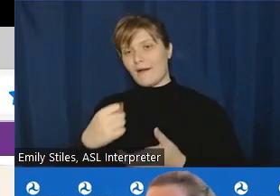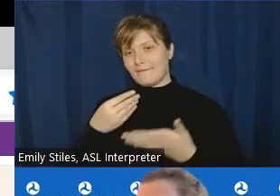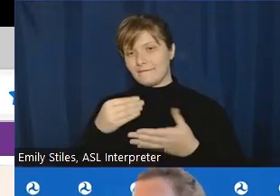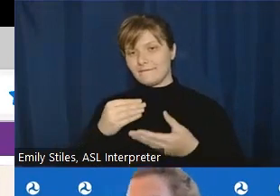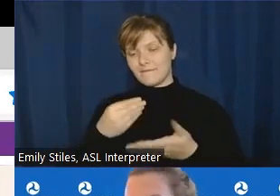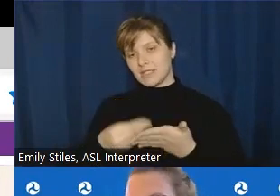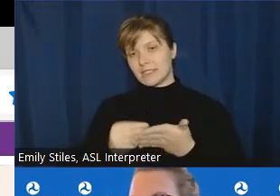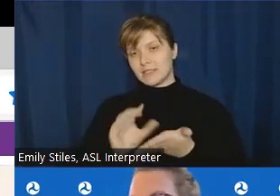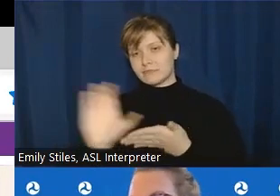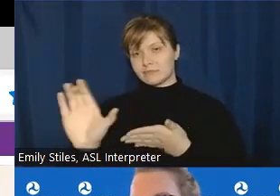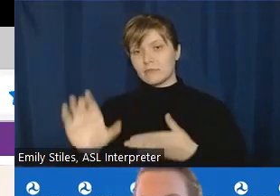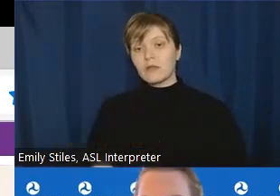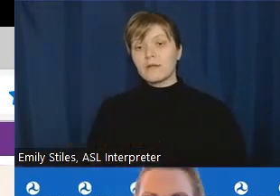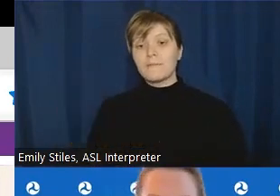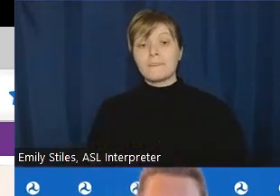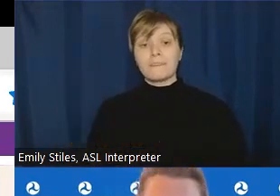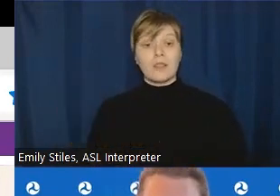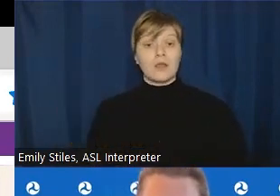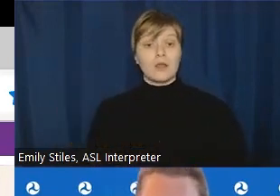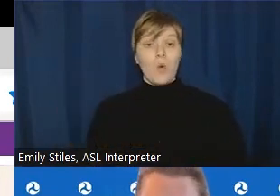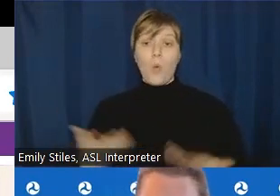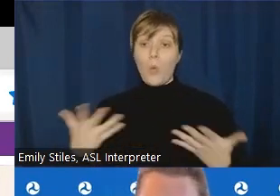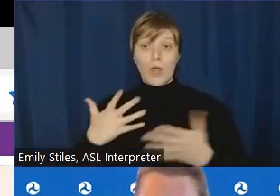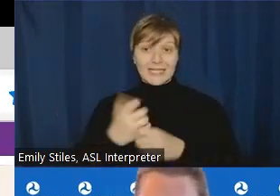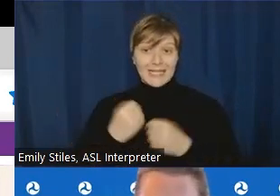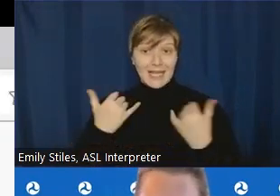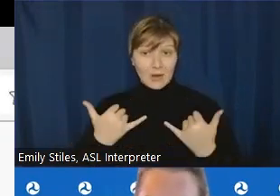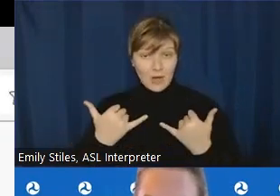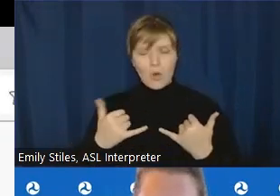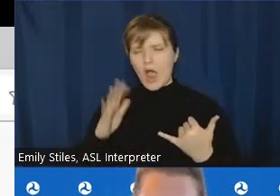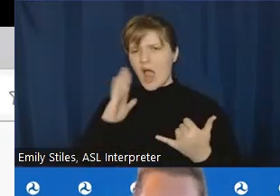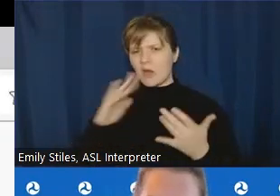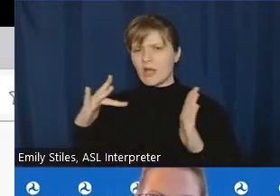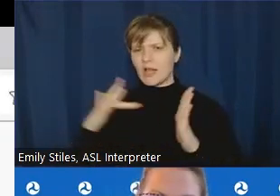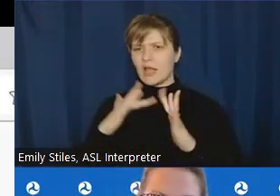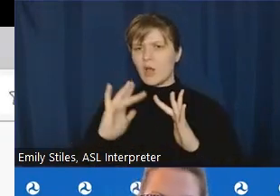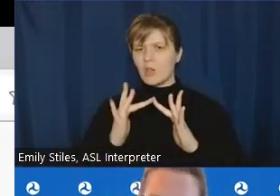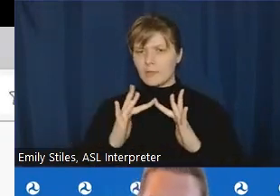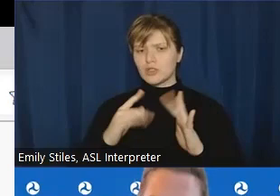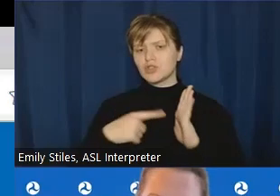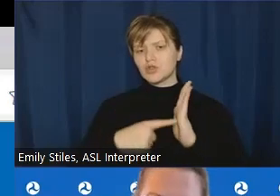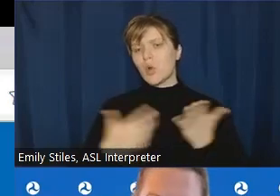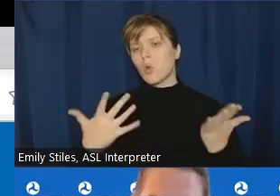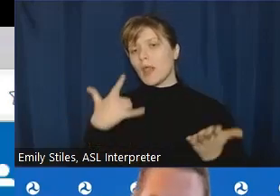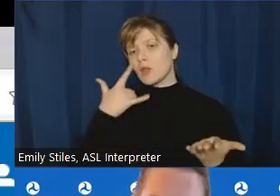Let me now click on the website to show you what it takes you to if you want to find a